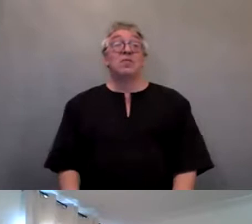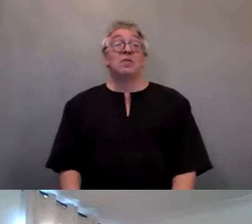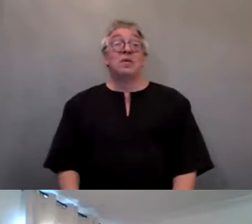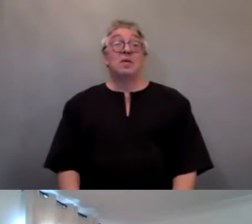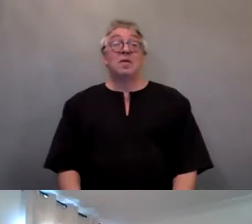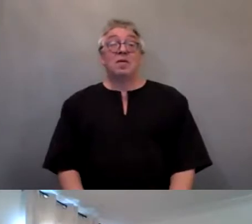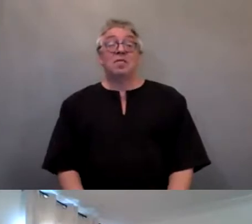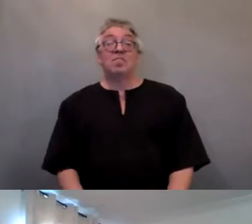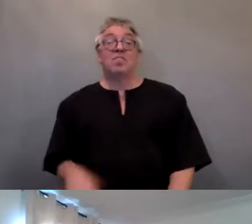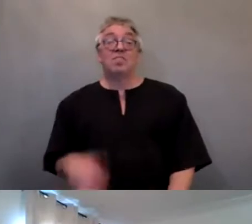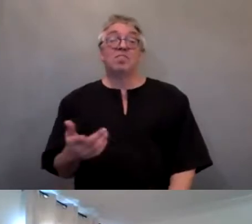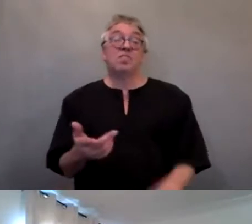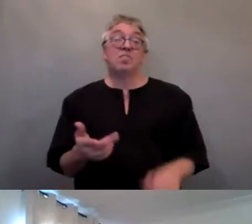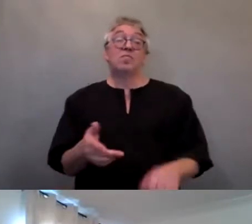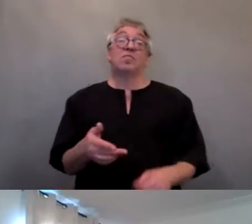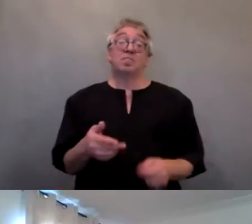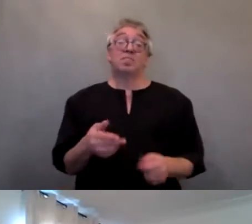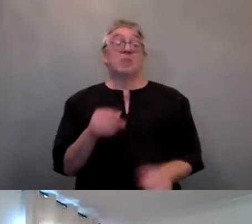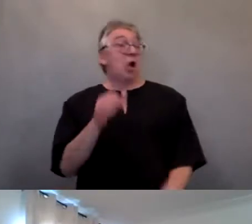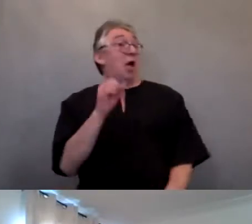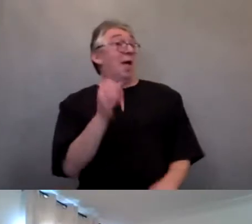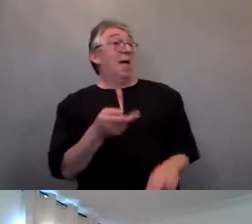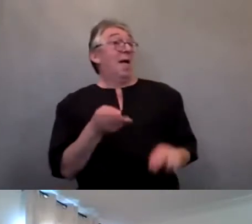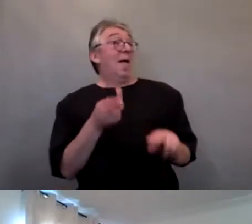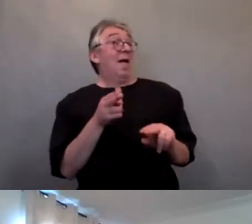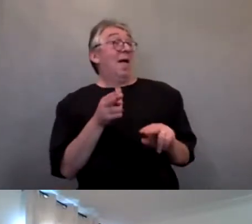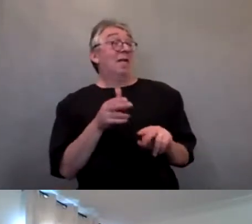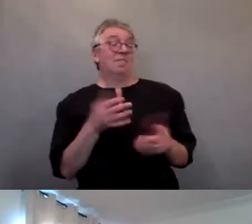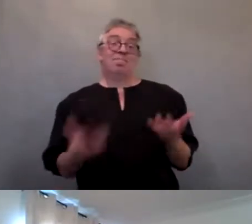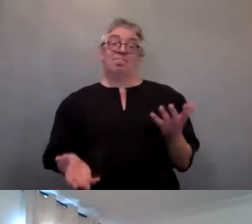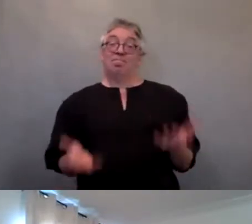If something happen, and that are help are